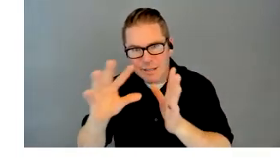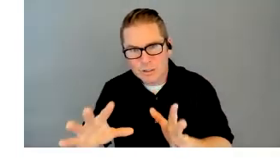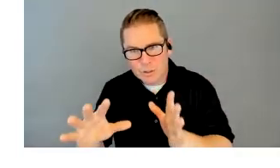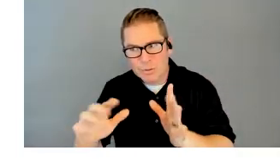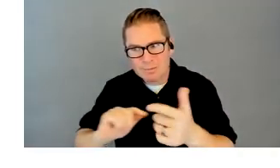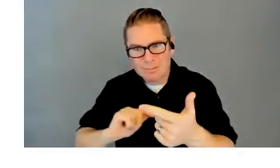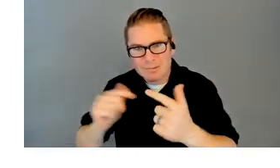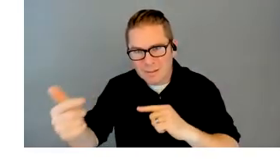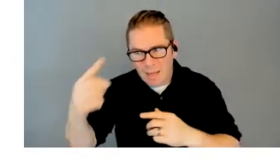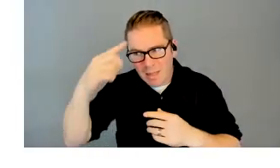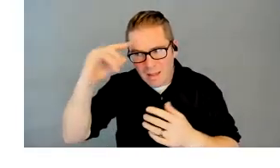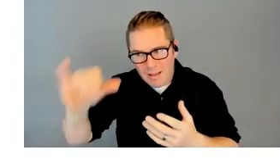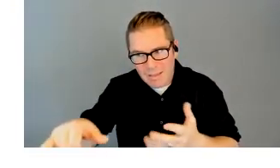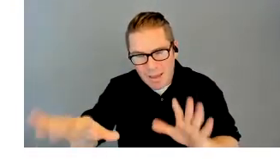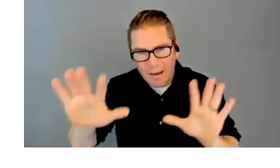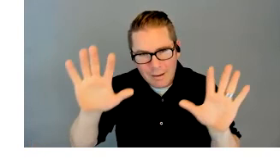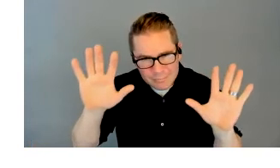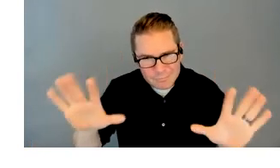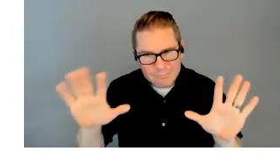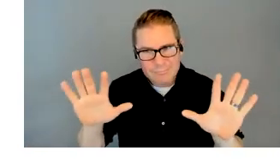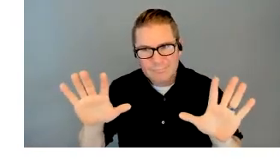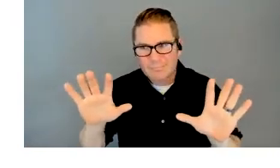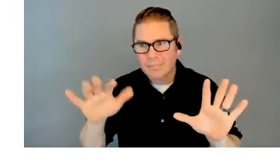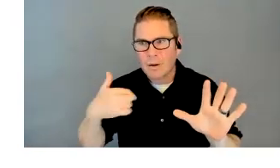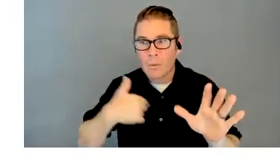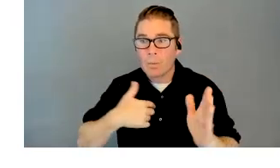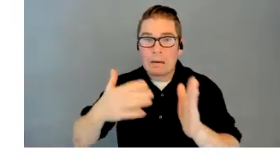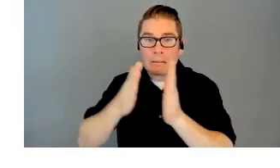That's it. That's how this came to be.